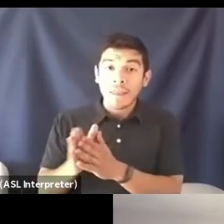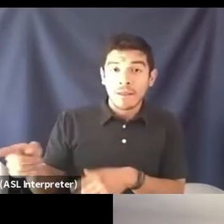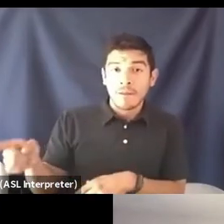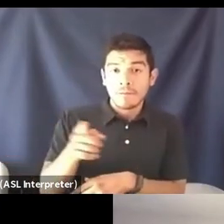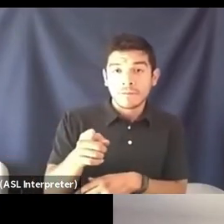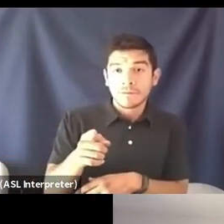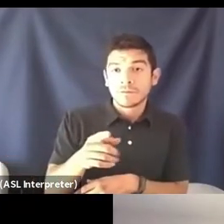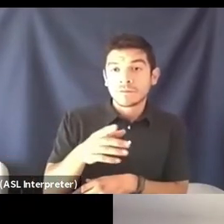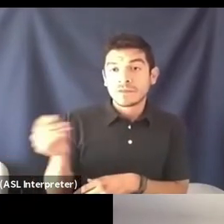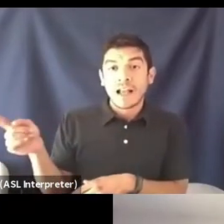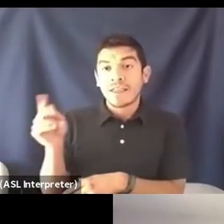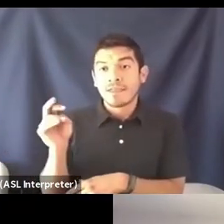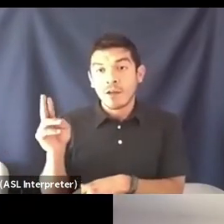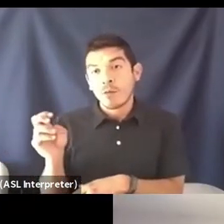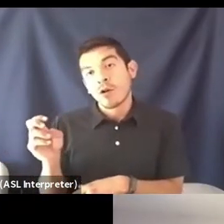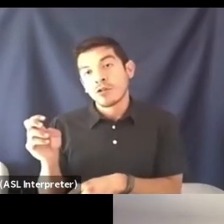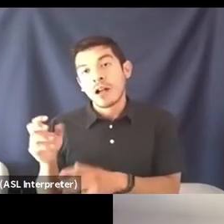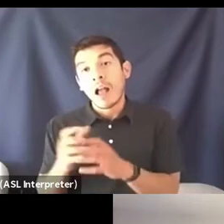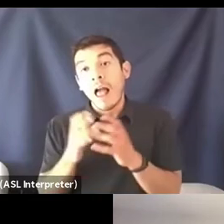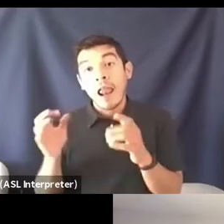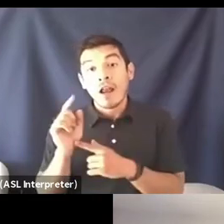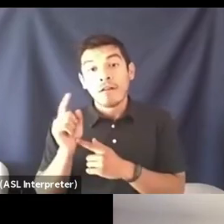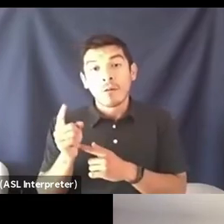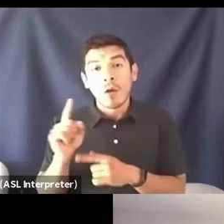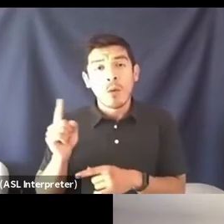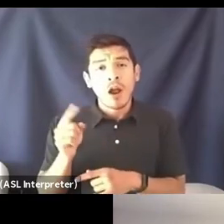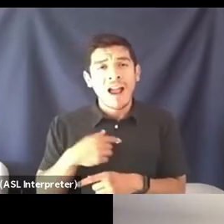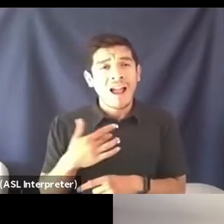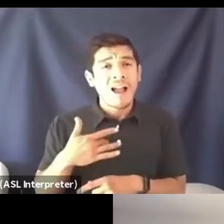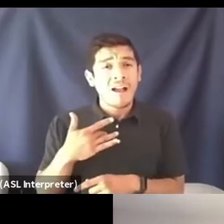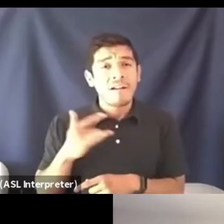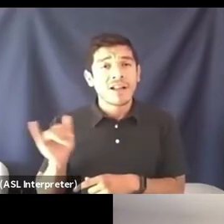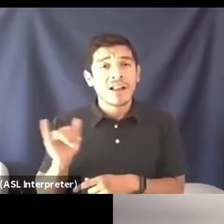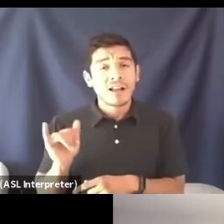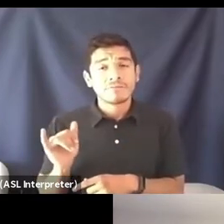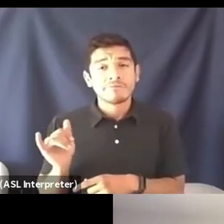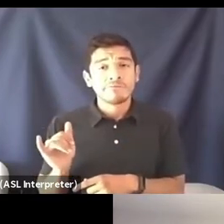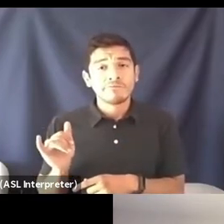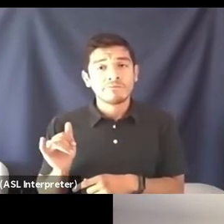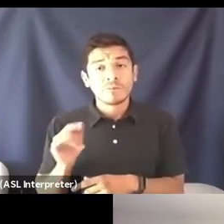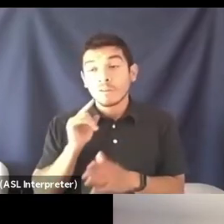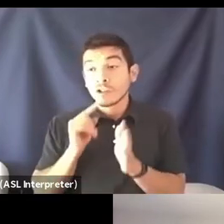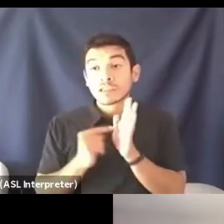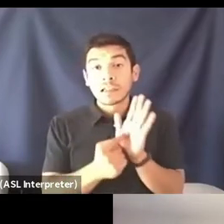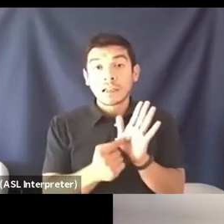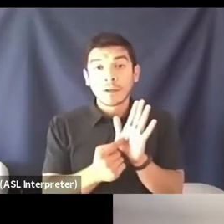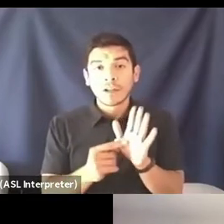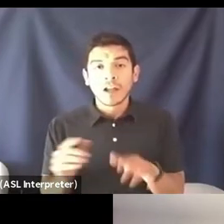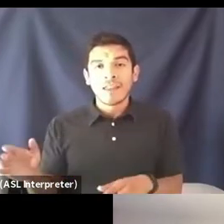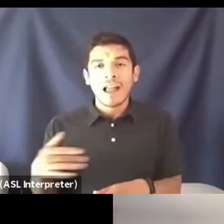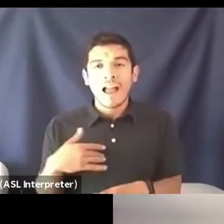and there were a lot of moments. I just feel like, for example there was a press conference